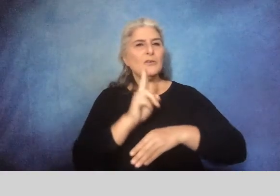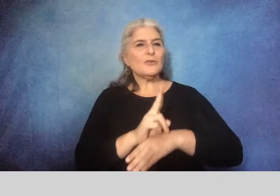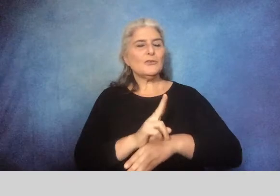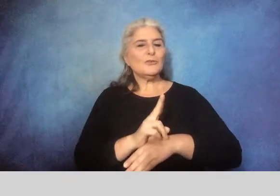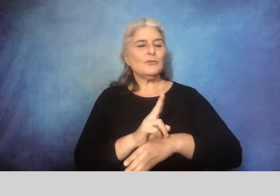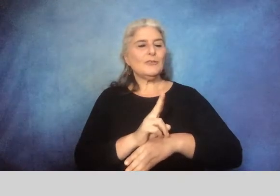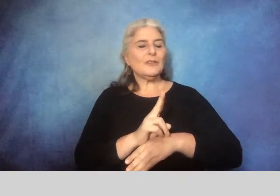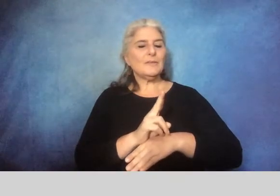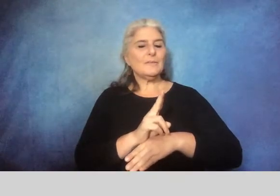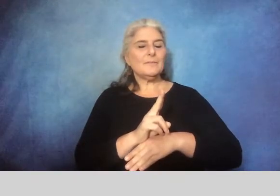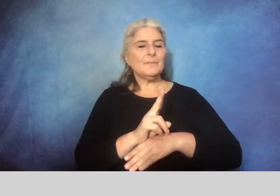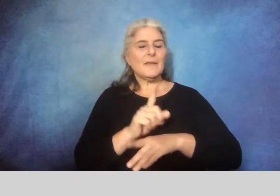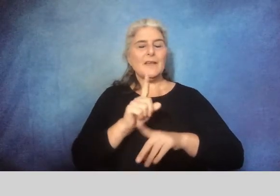**kwargs.